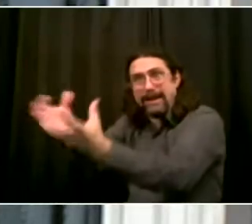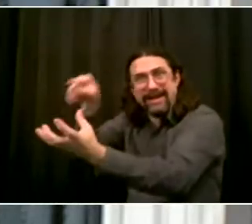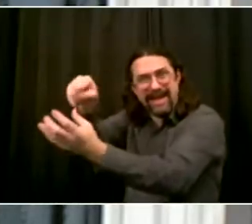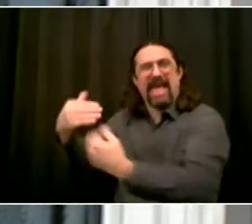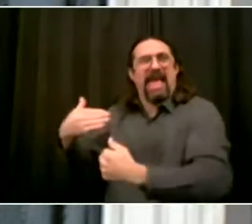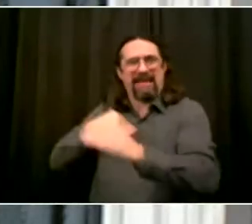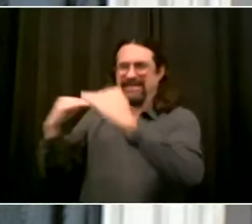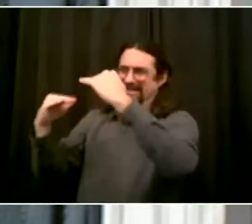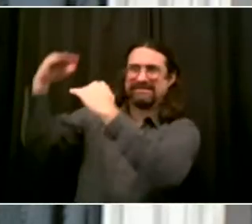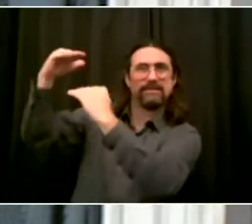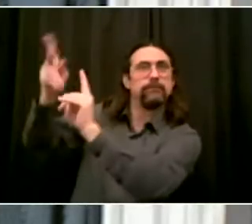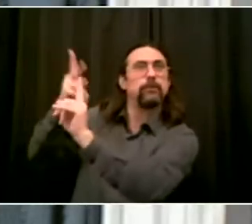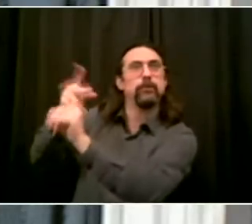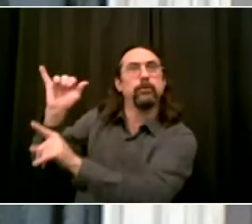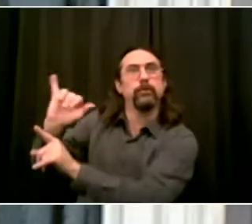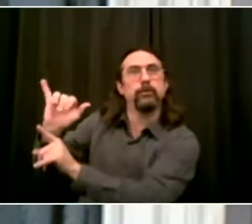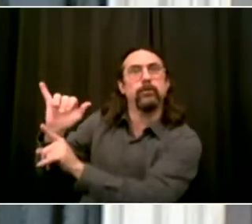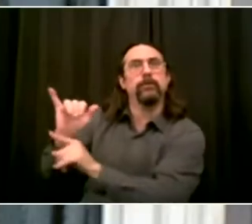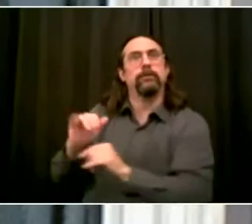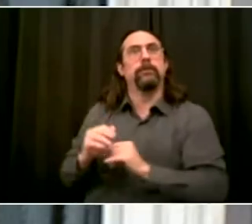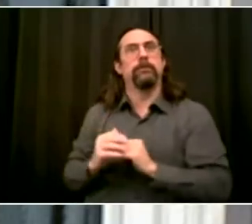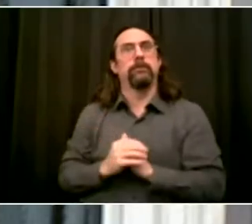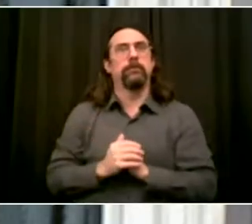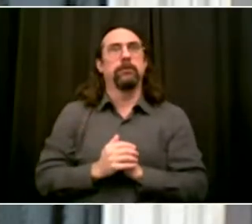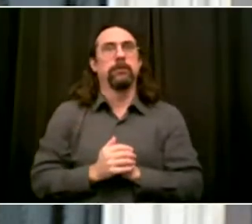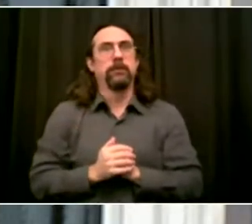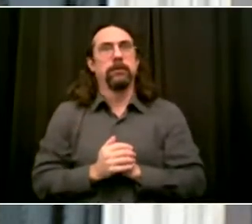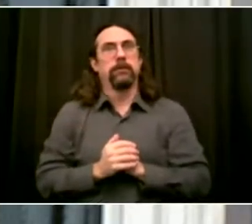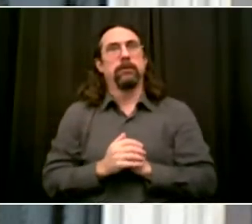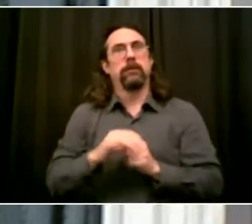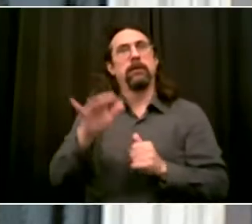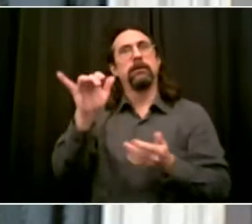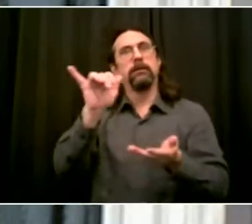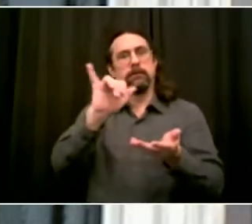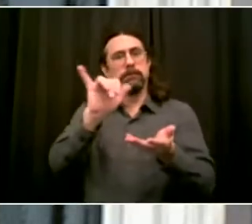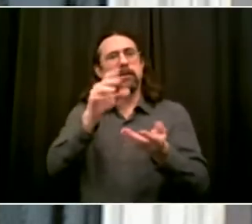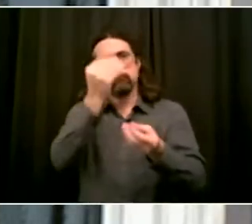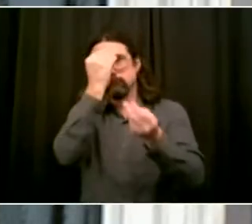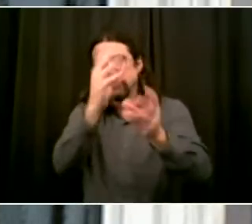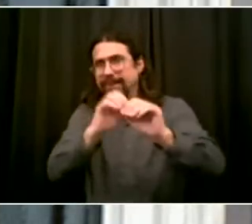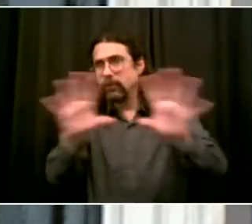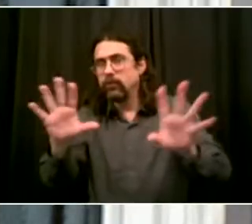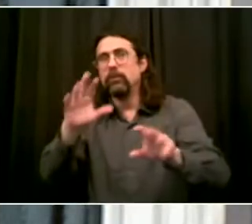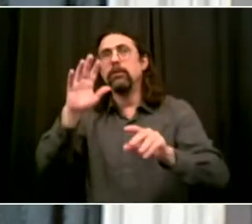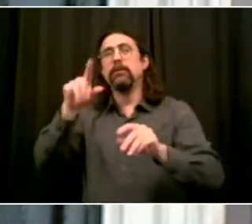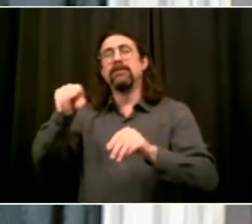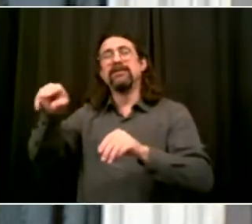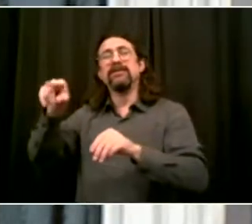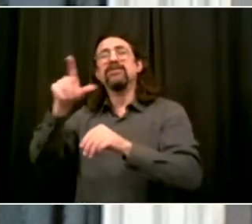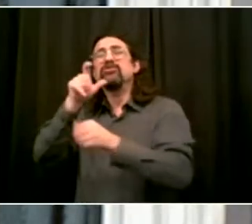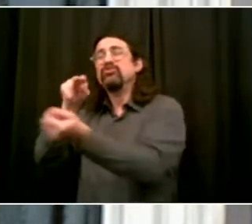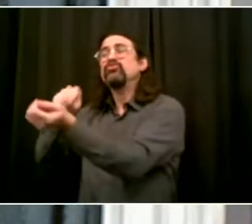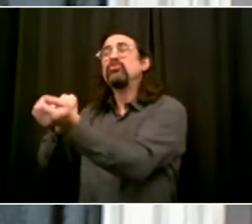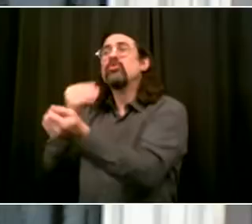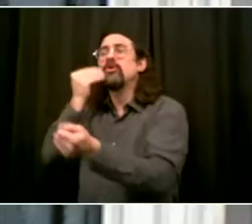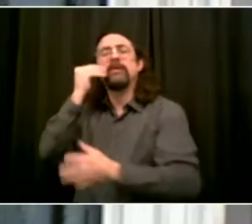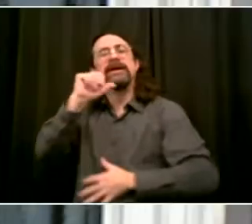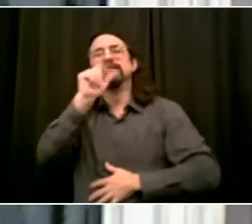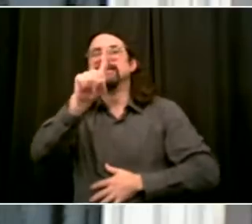CARE FAFAICLILITIES. AND THEN RESIDENTS OF THOSE LONG-TERM CARE FACILITIES AS WELL.